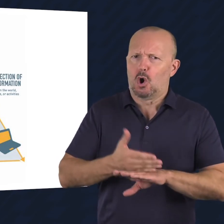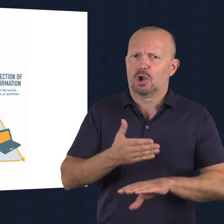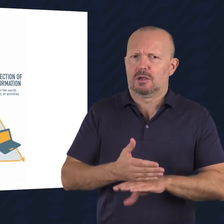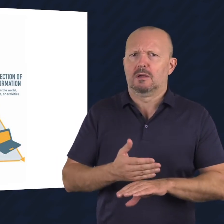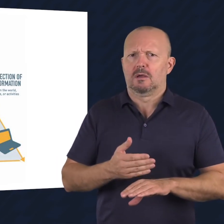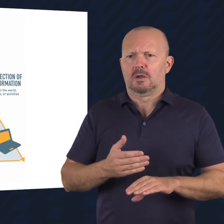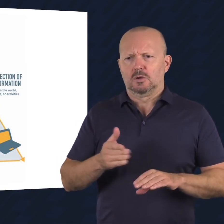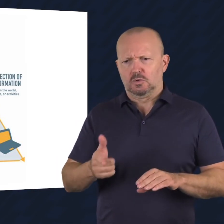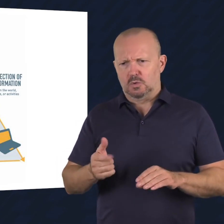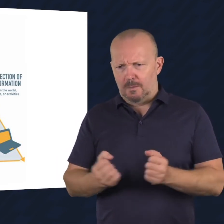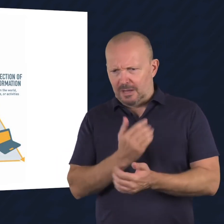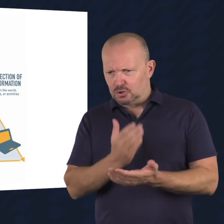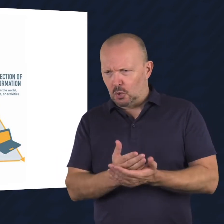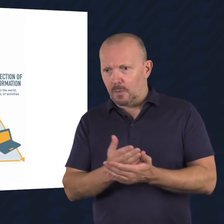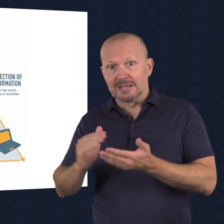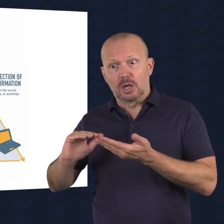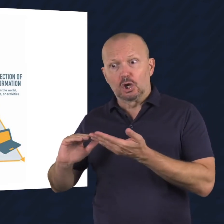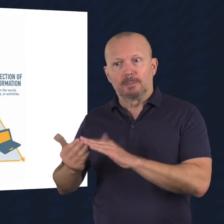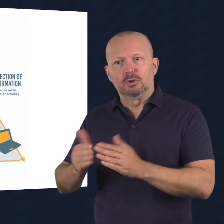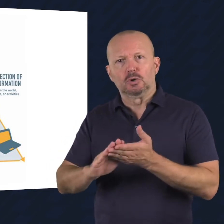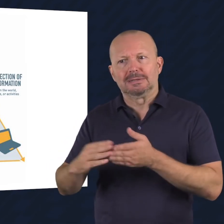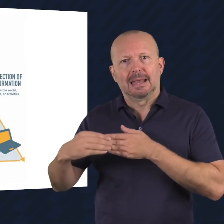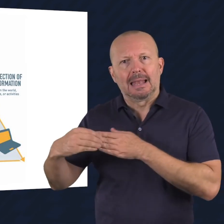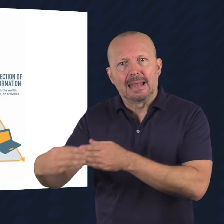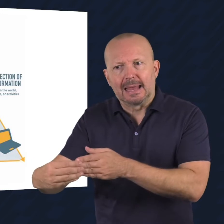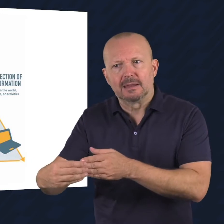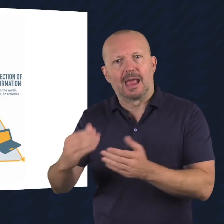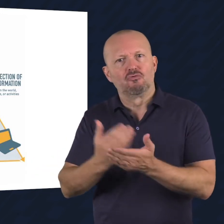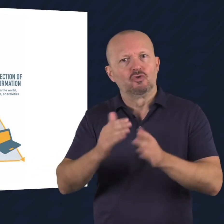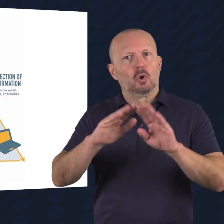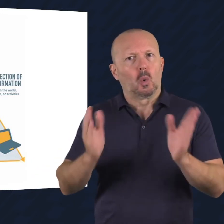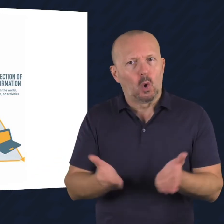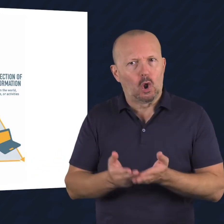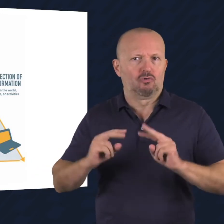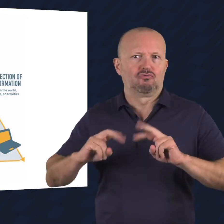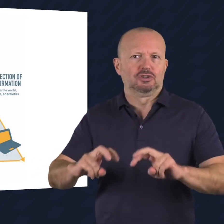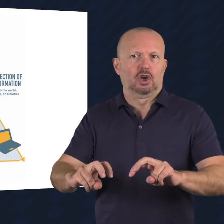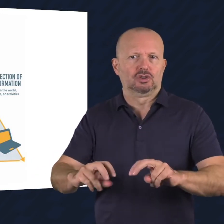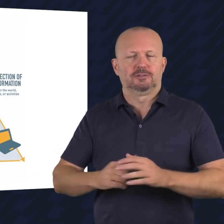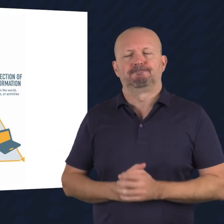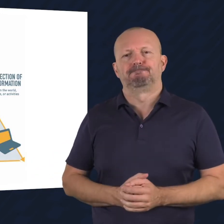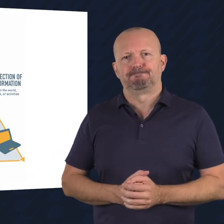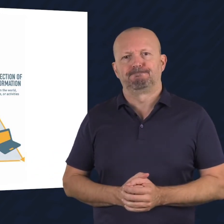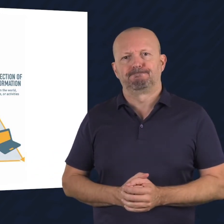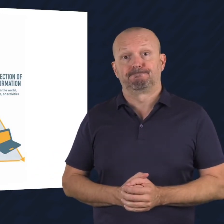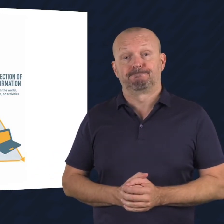capability and forge new pathways for community driven and real world impactful research.